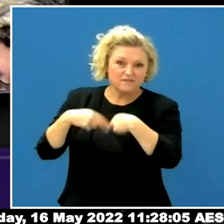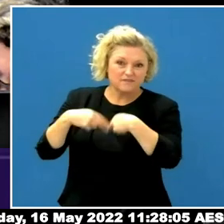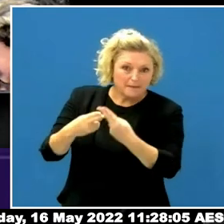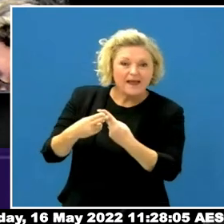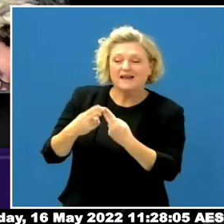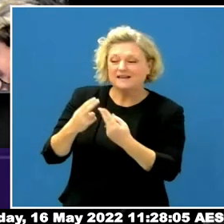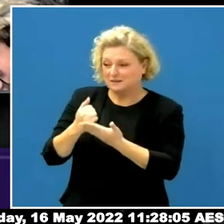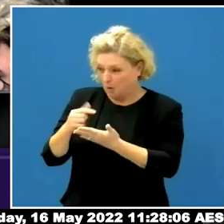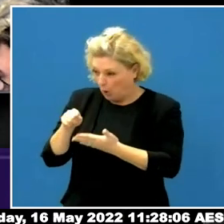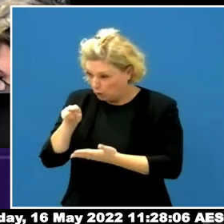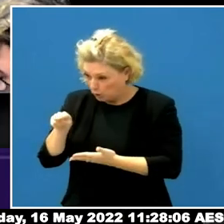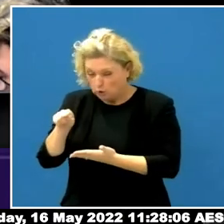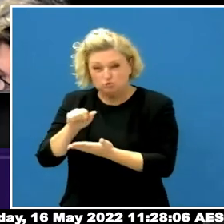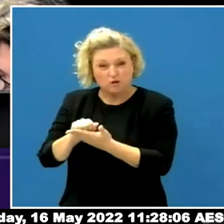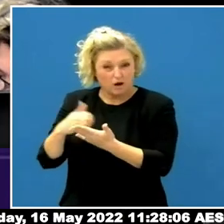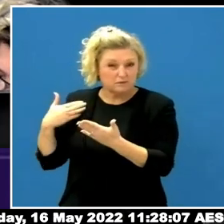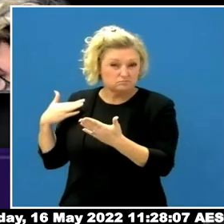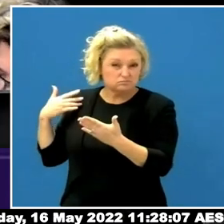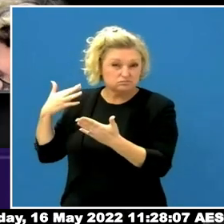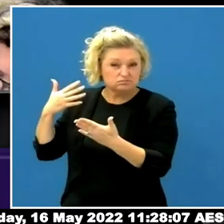For many years and she sadly passed in 2020?